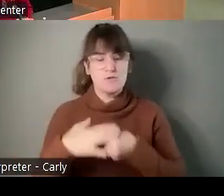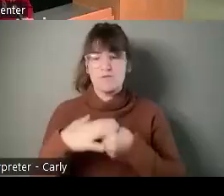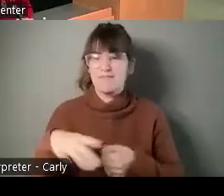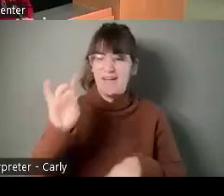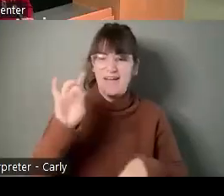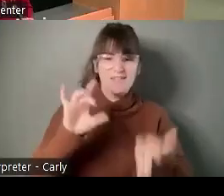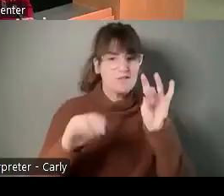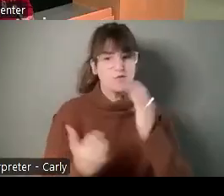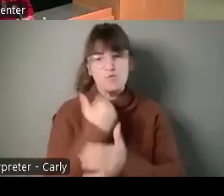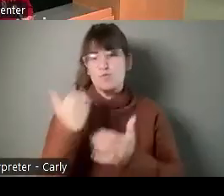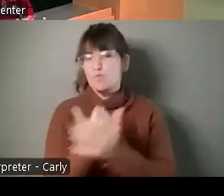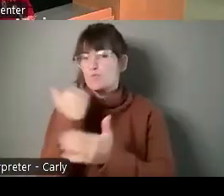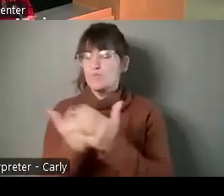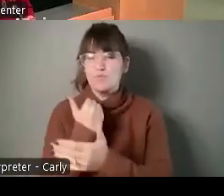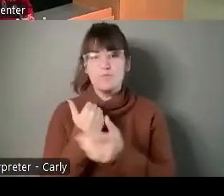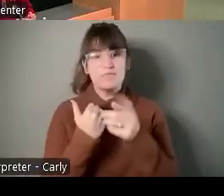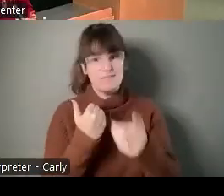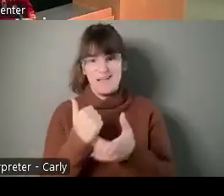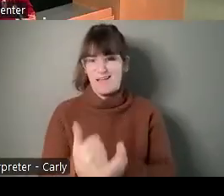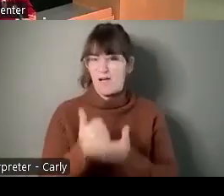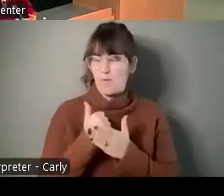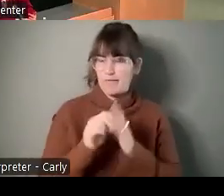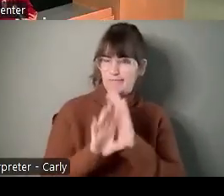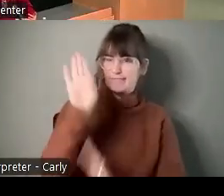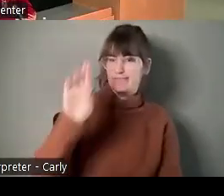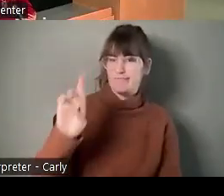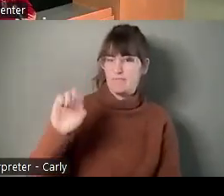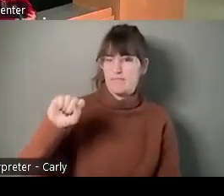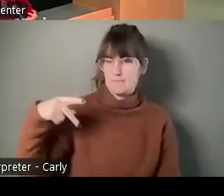think really helped us develop this RSP process. Um and the main thing about that is our great